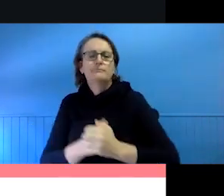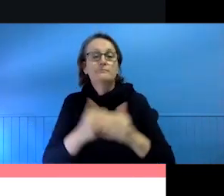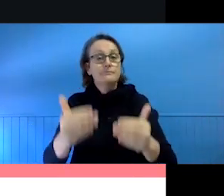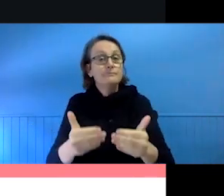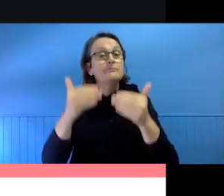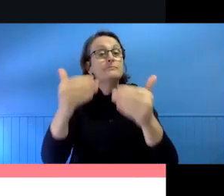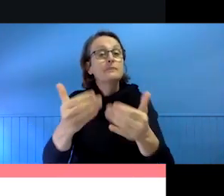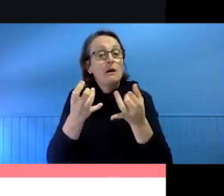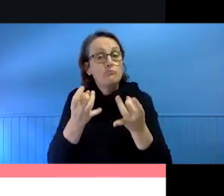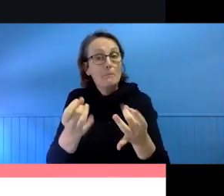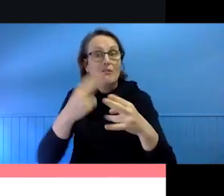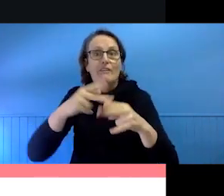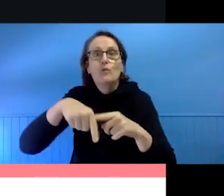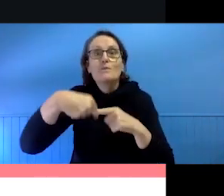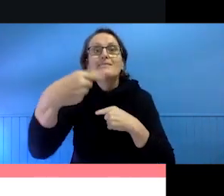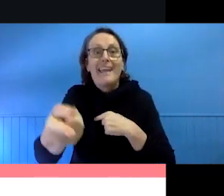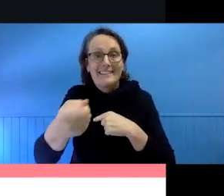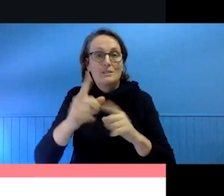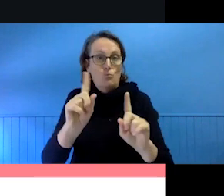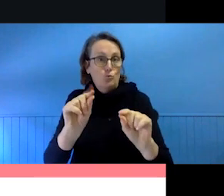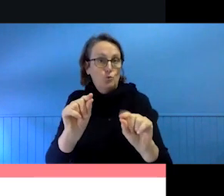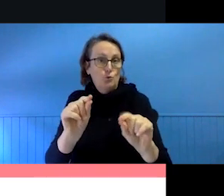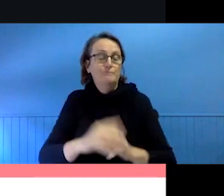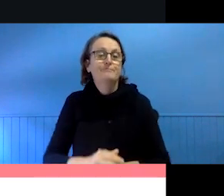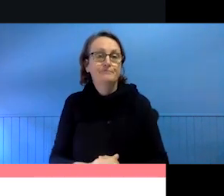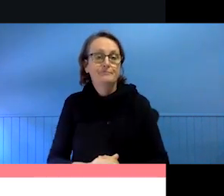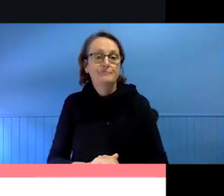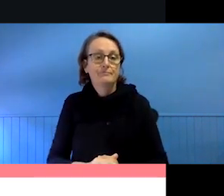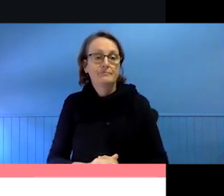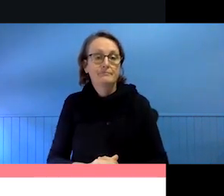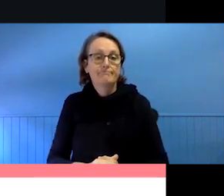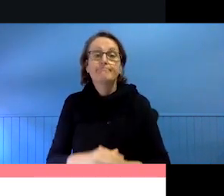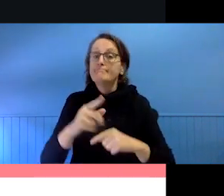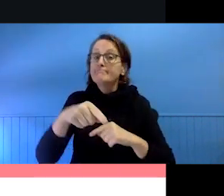Preparing for the next stages of this pandemic, taking action,